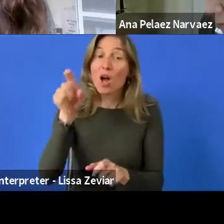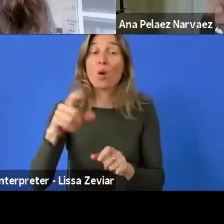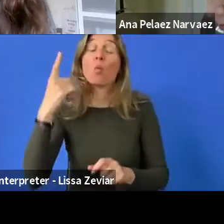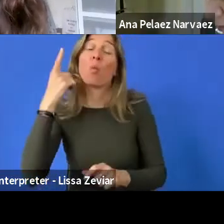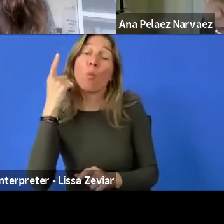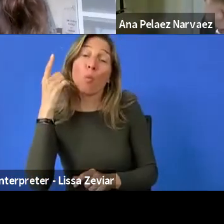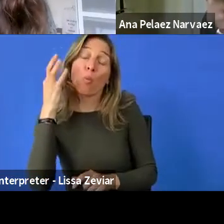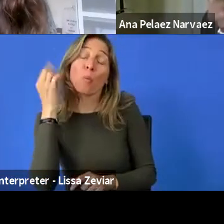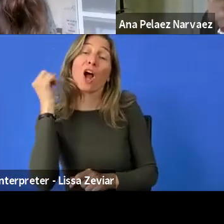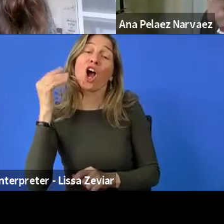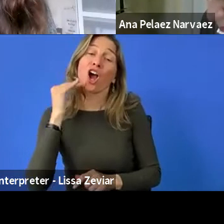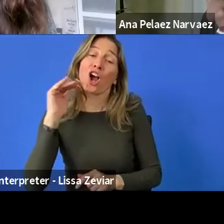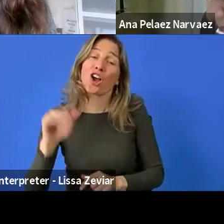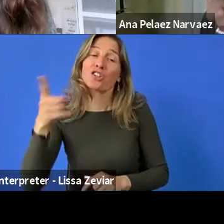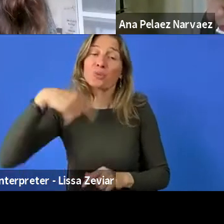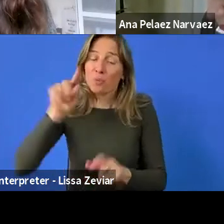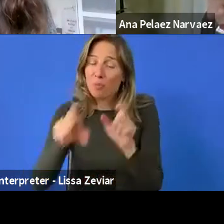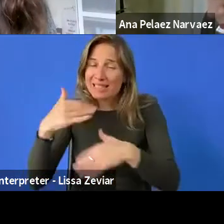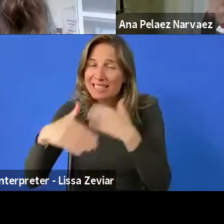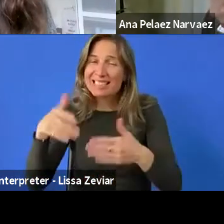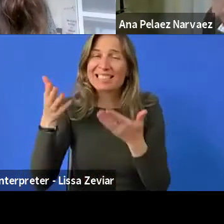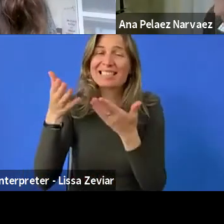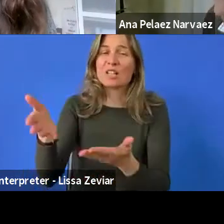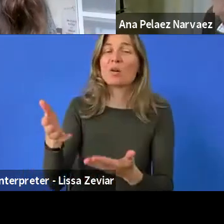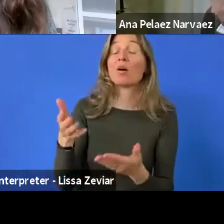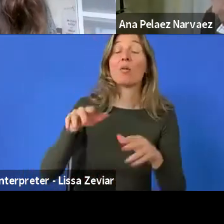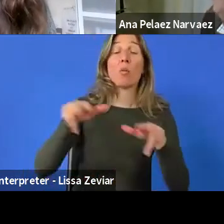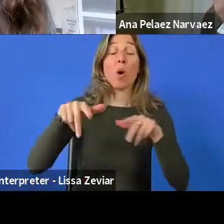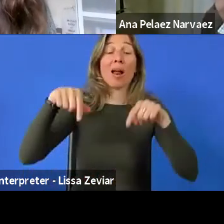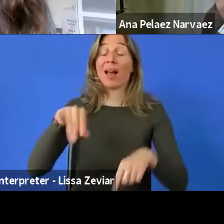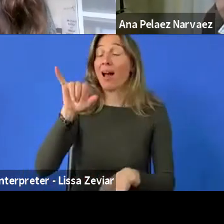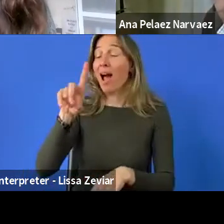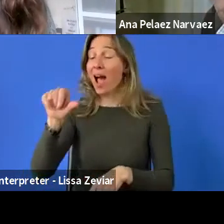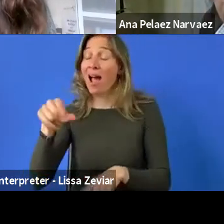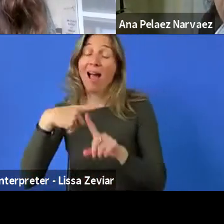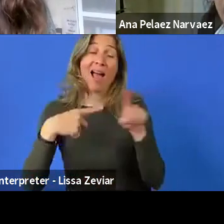It is organized by the EDF and the International Disability Alliance.